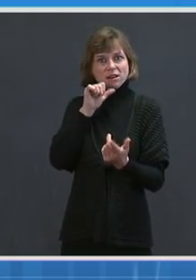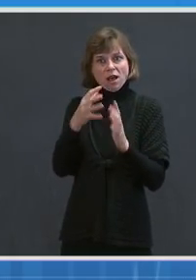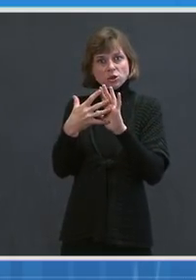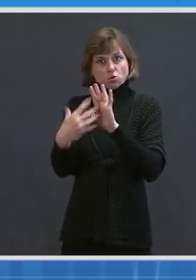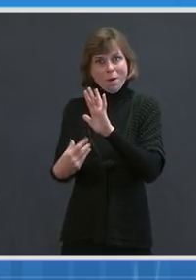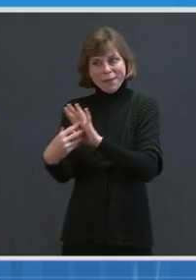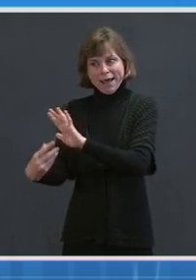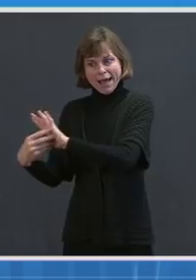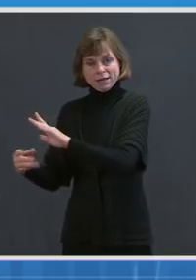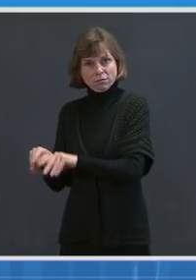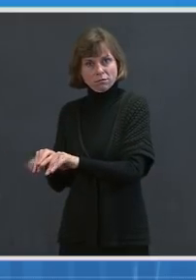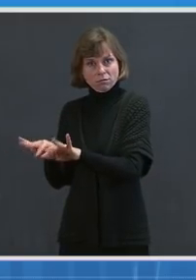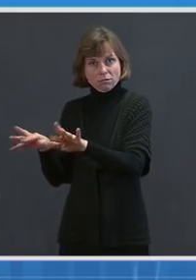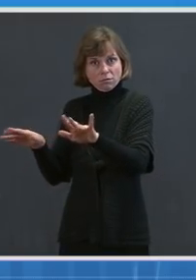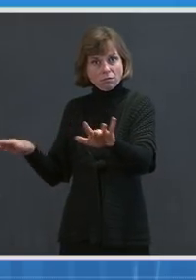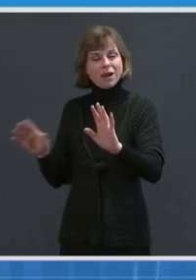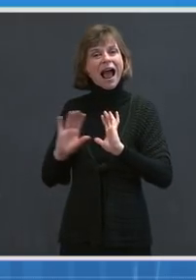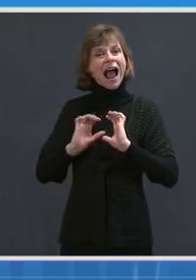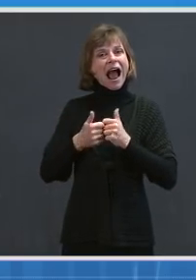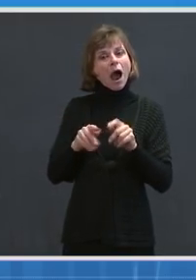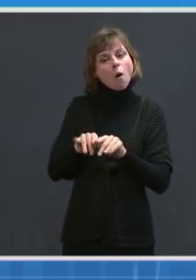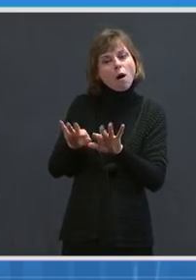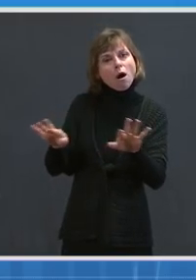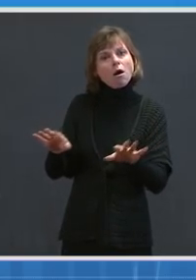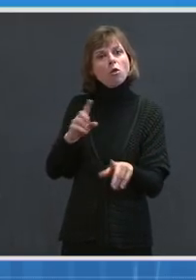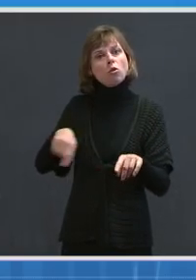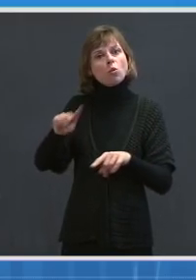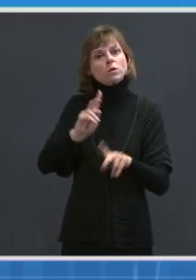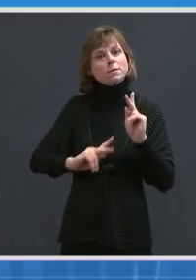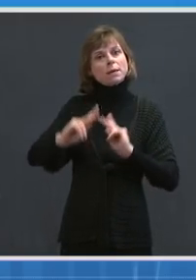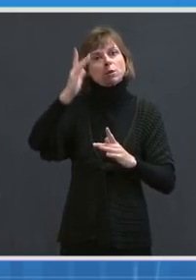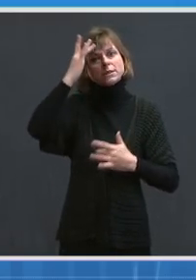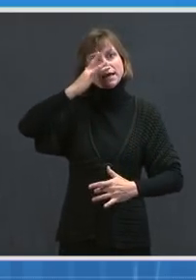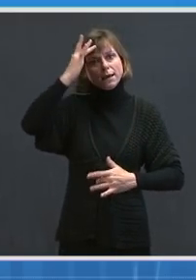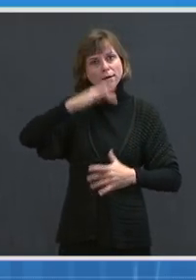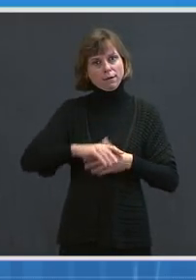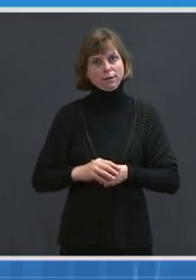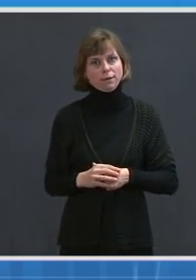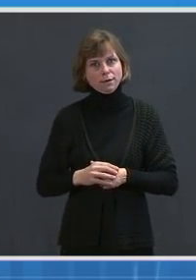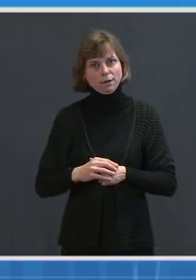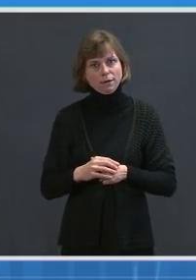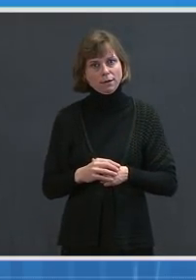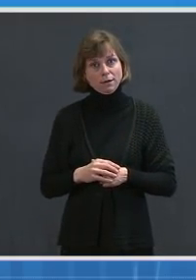And it replicates in infected individuals. A high baseline level of community